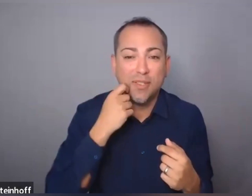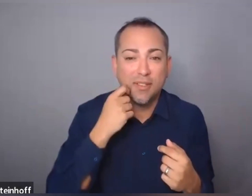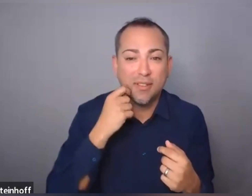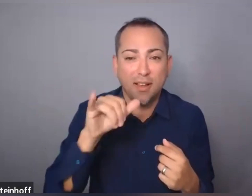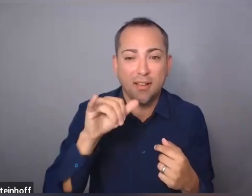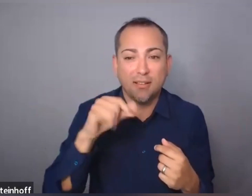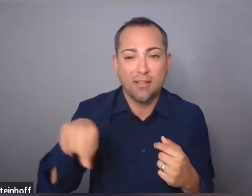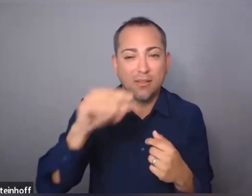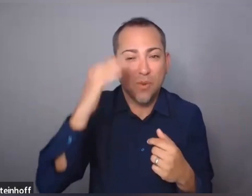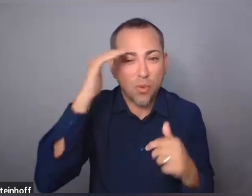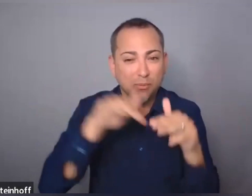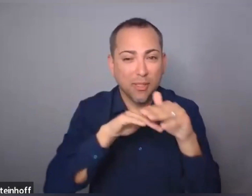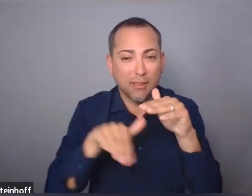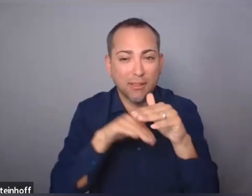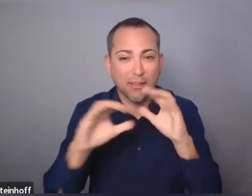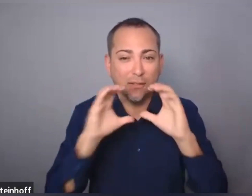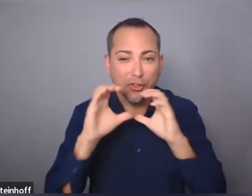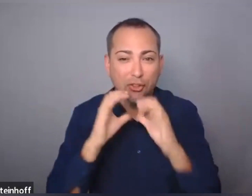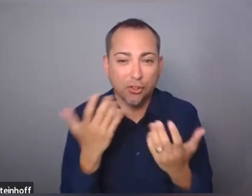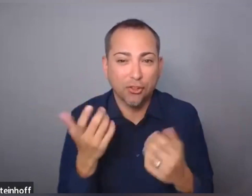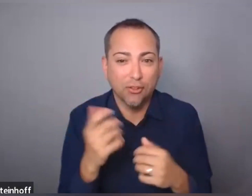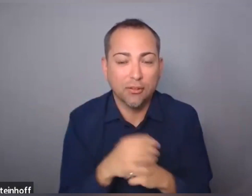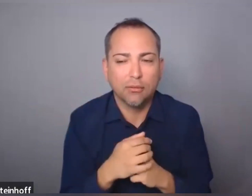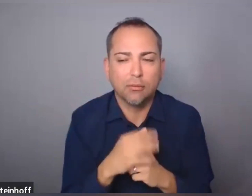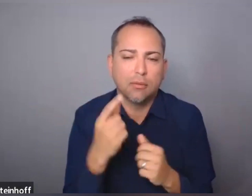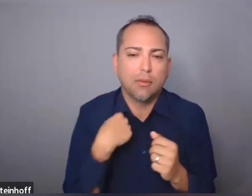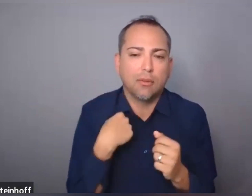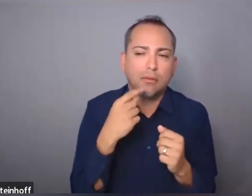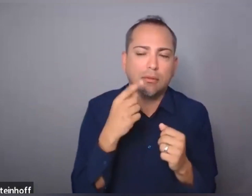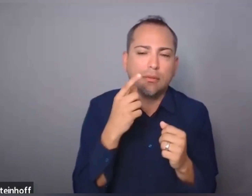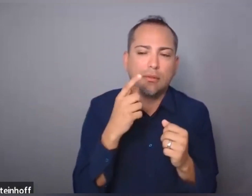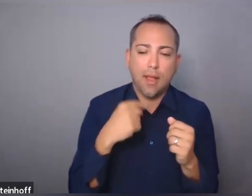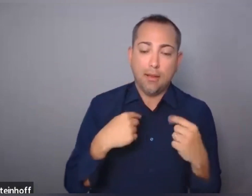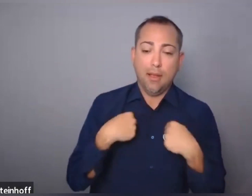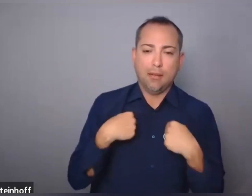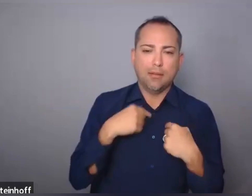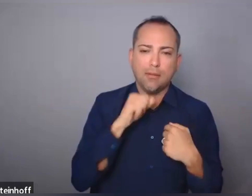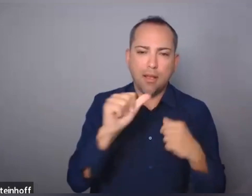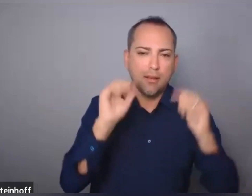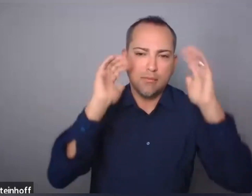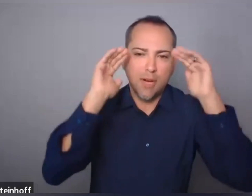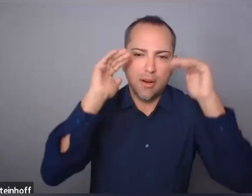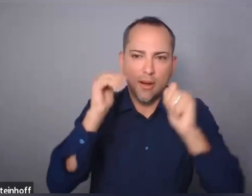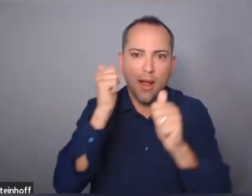So I think that's very cool. That they know at least a basic sign to communicate.